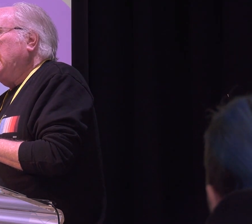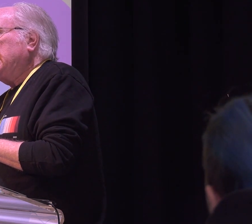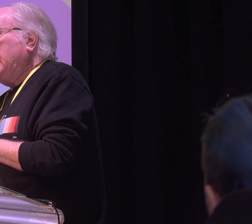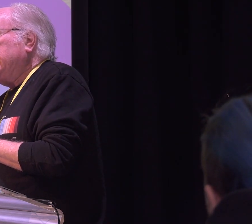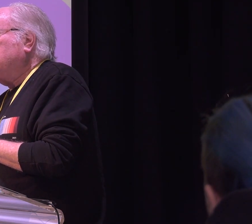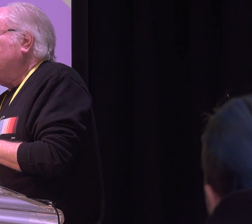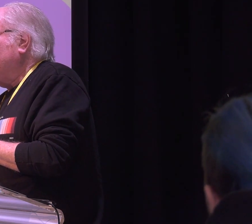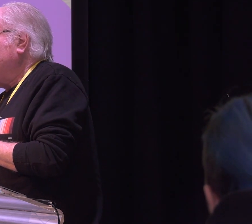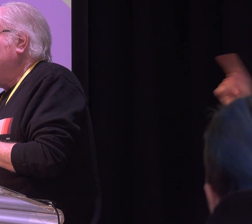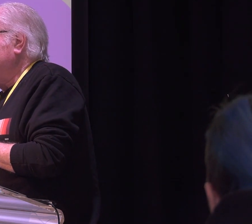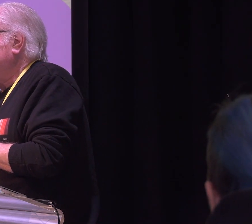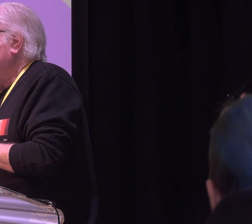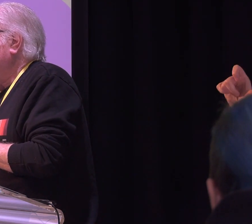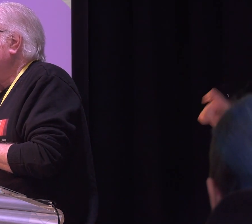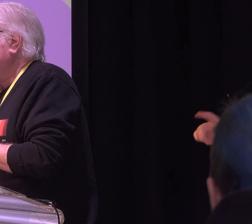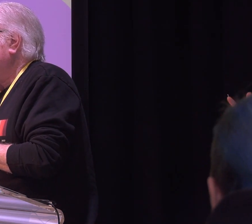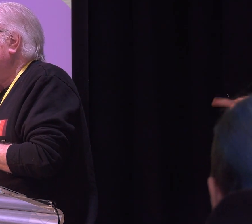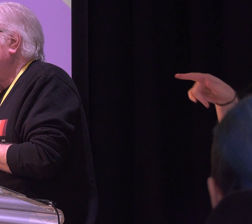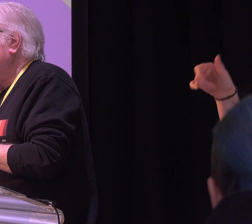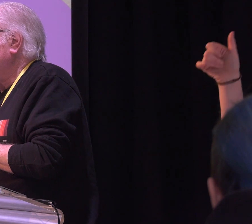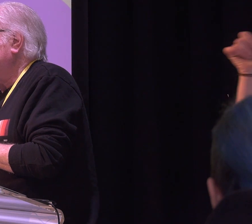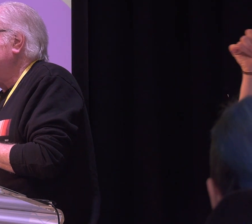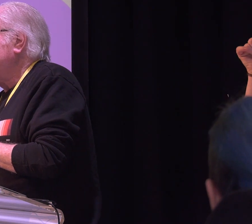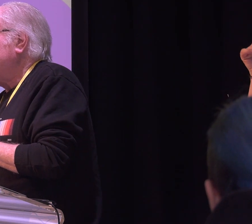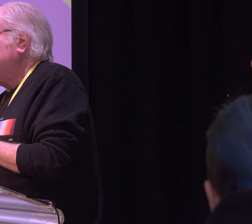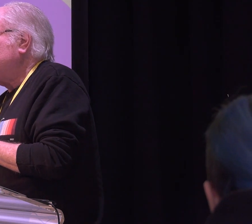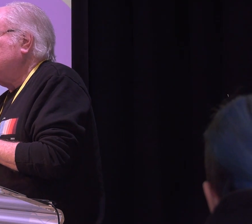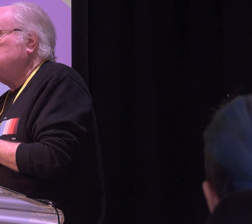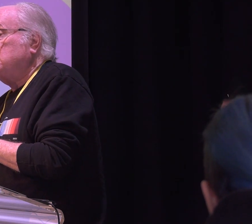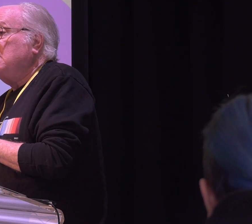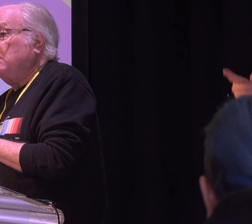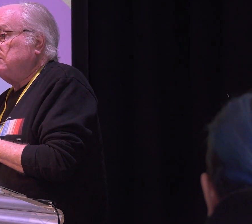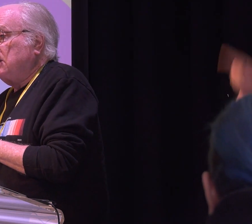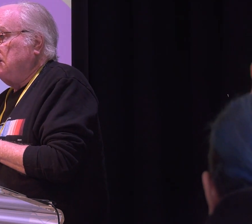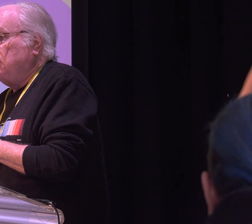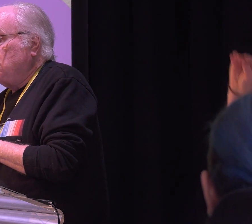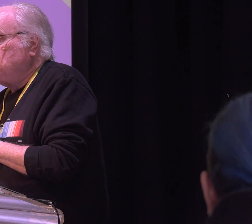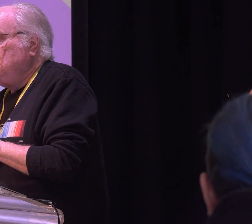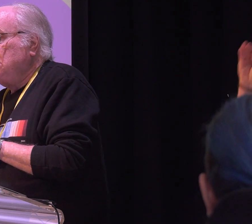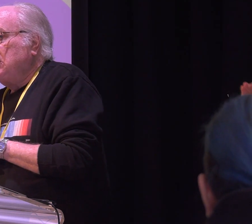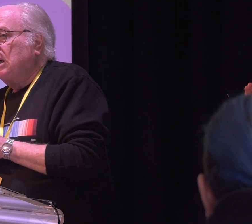And Alec, if anybody who knows something about education, was chief education officer of the West Riding of Yorkshire